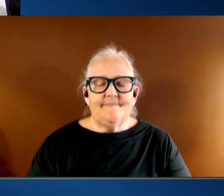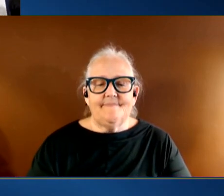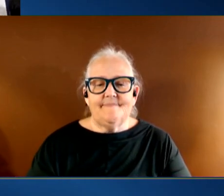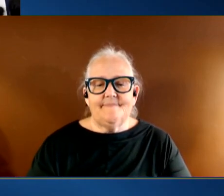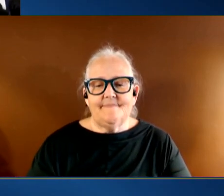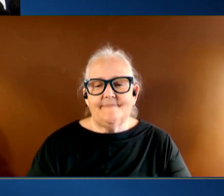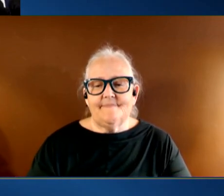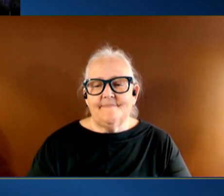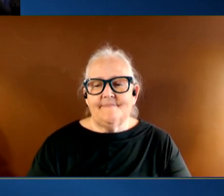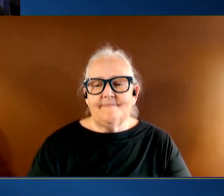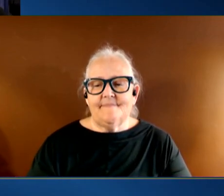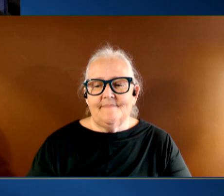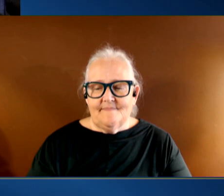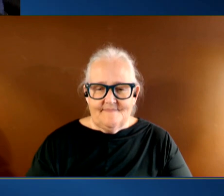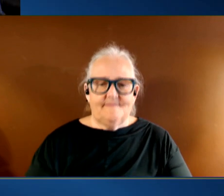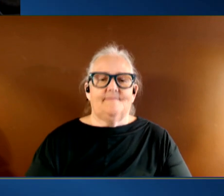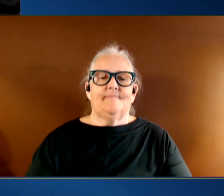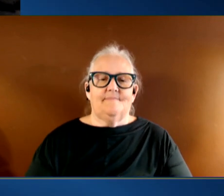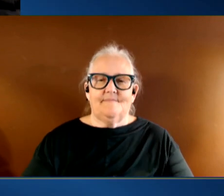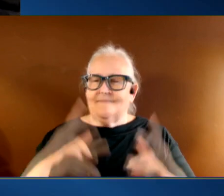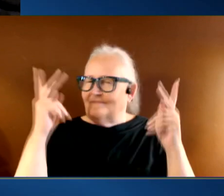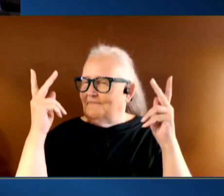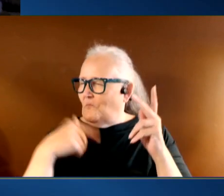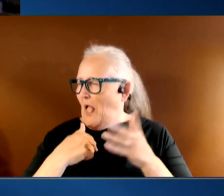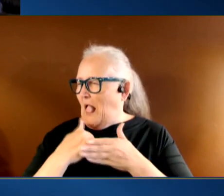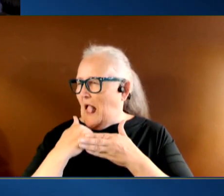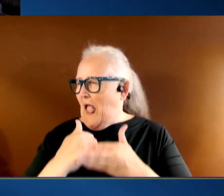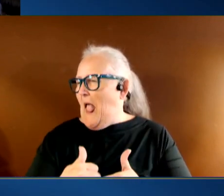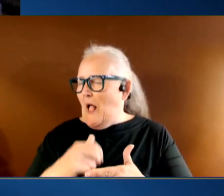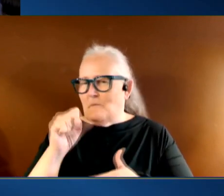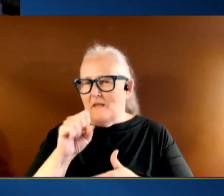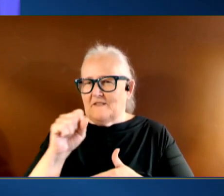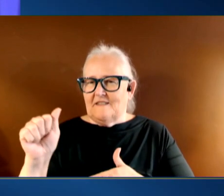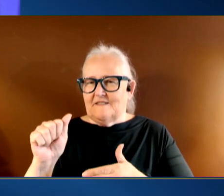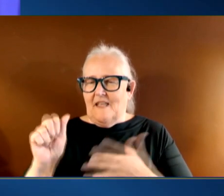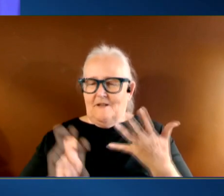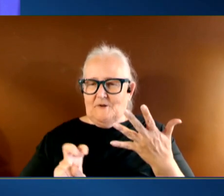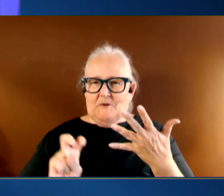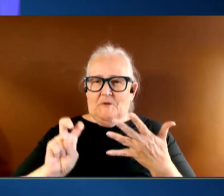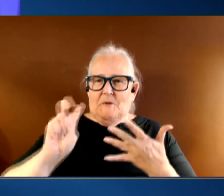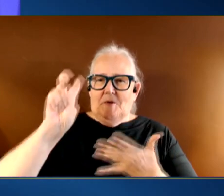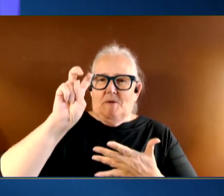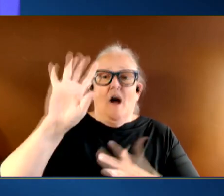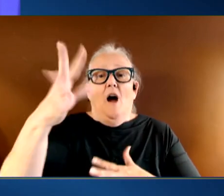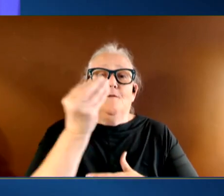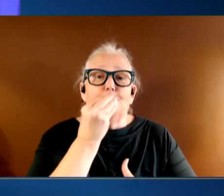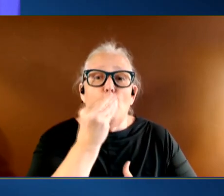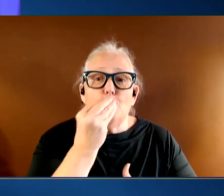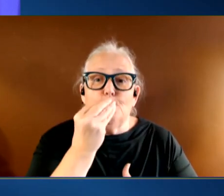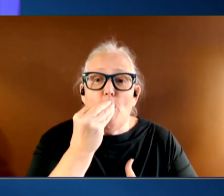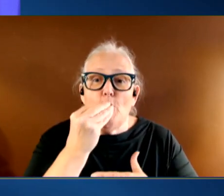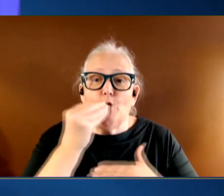Let's work that algorithm for SSA. Lunchtime. Lunch time, very exciting. So, to get to lunch,